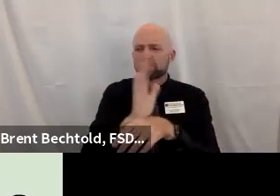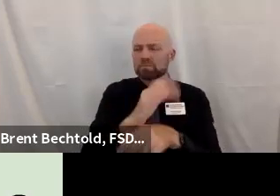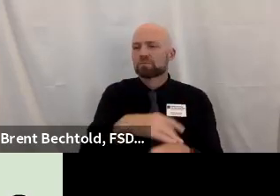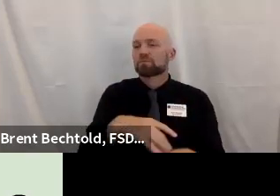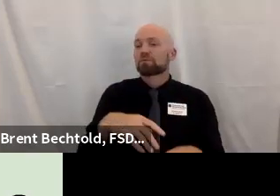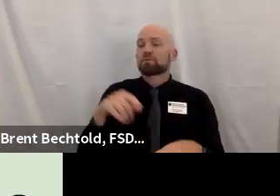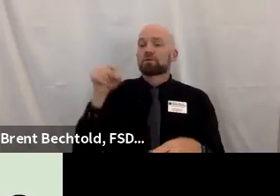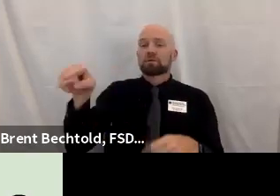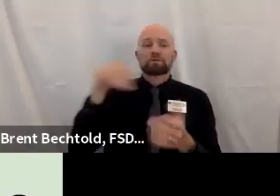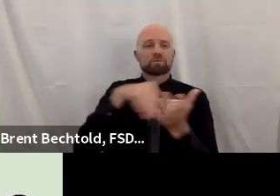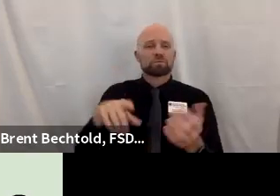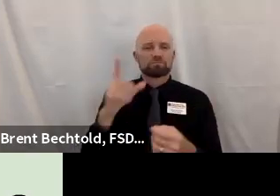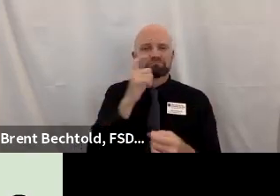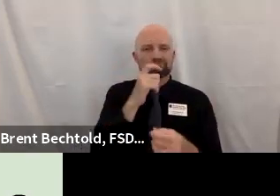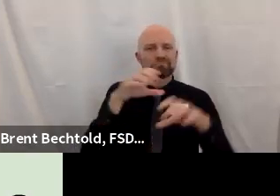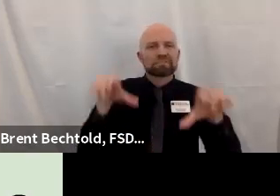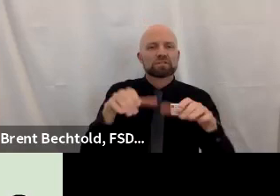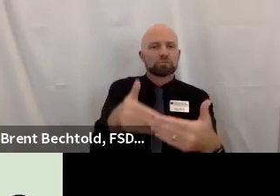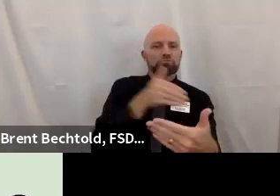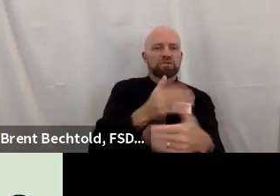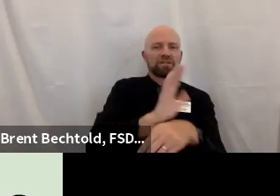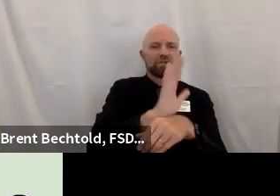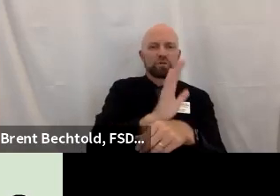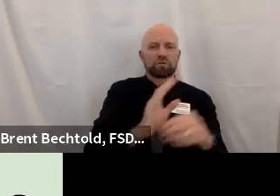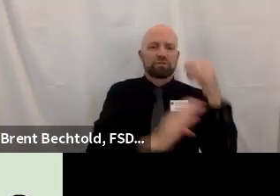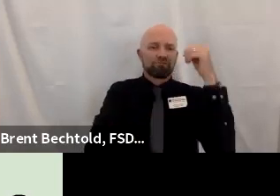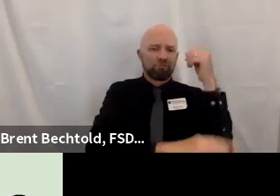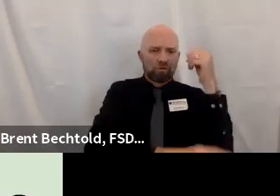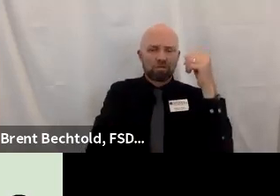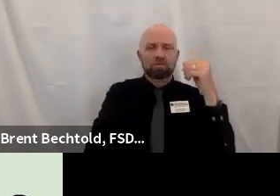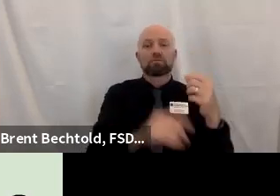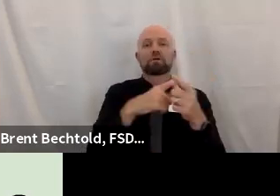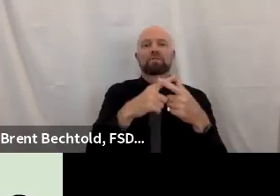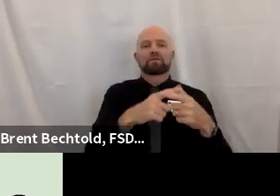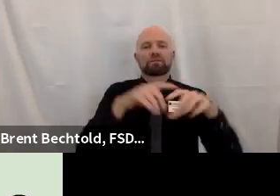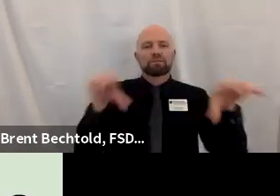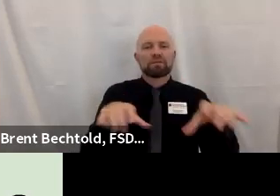I want to briefly show you these two videos. This student who did a pre-reading video in the fall